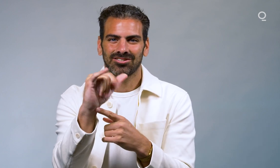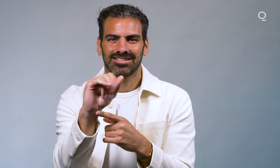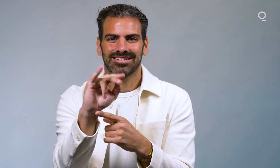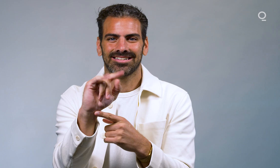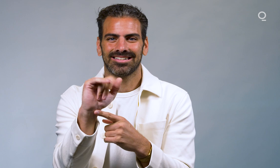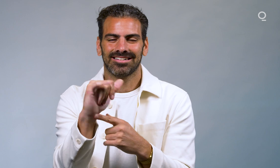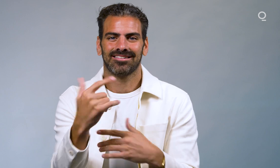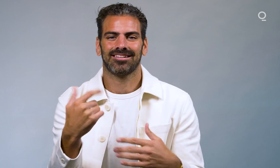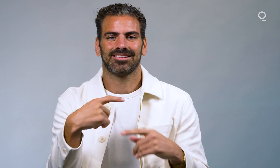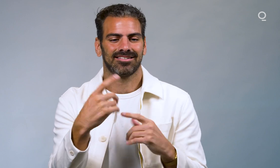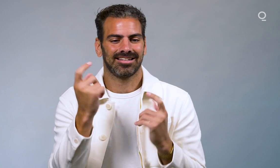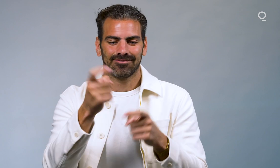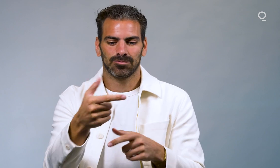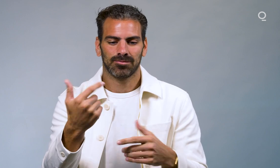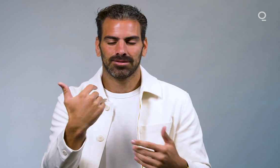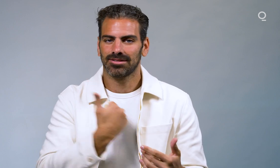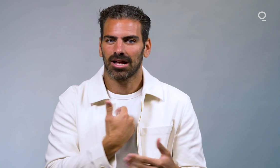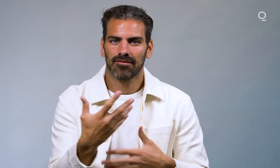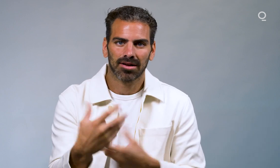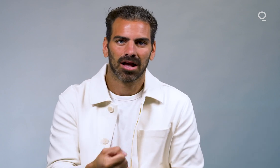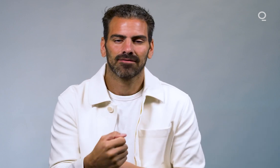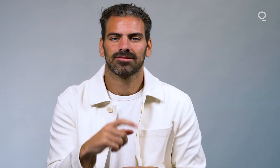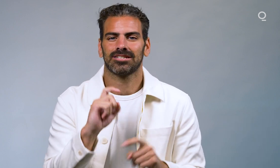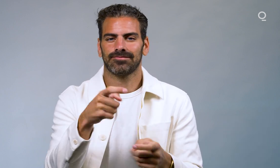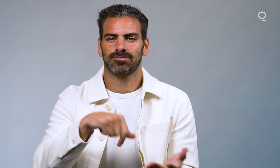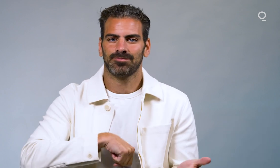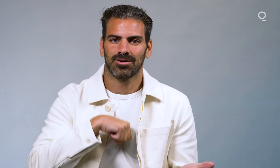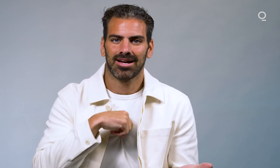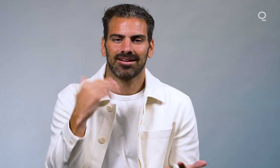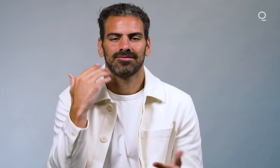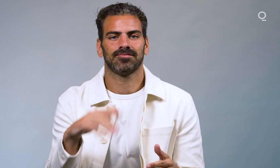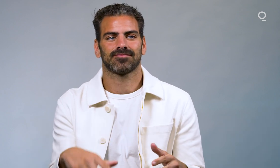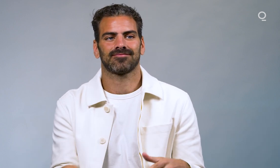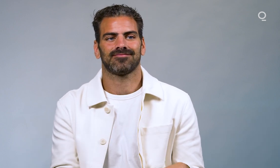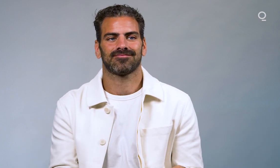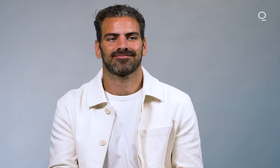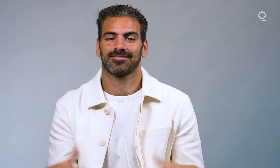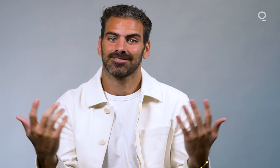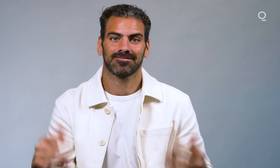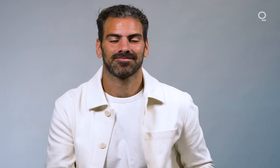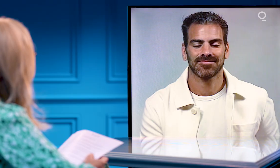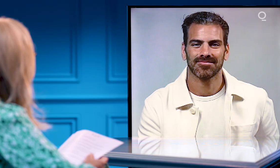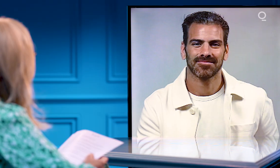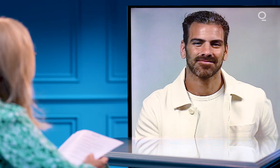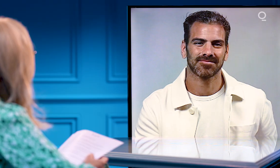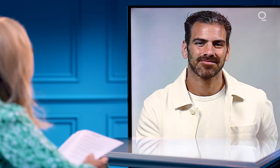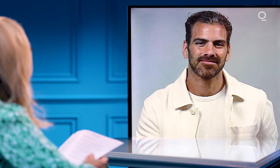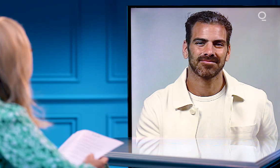your language that gives you not only dignity, but who you are. It's, you know, your self-confidence, your pride and your ability to express.